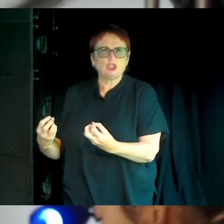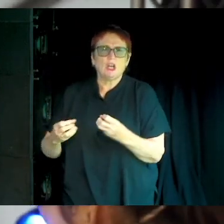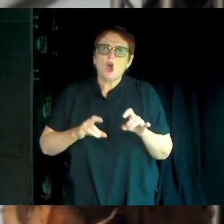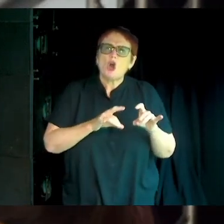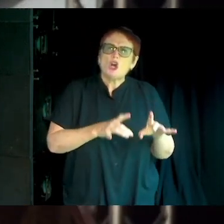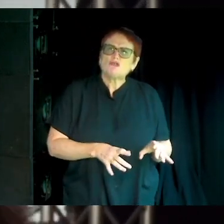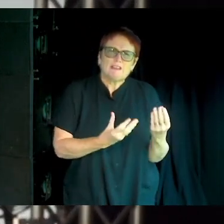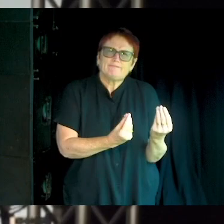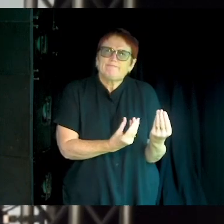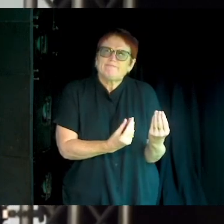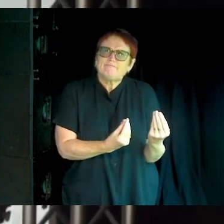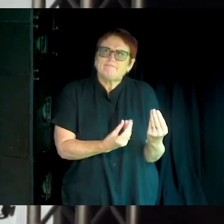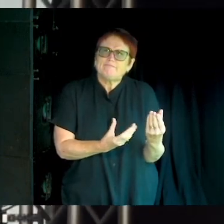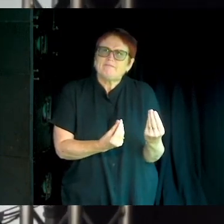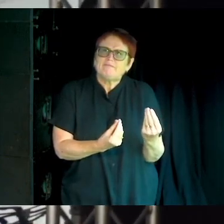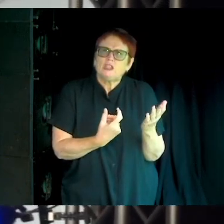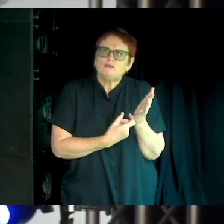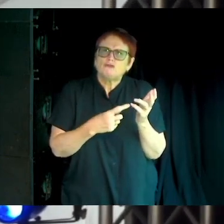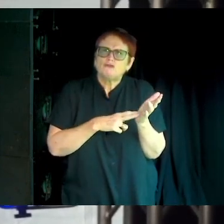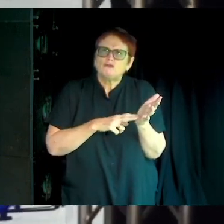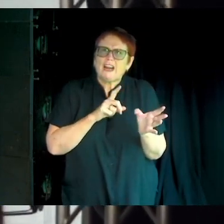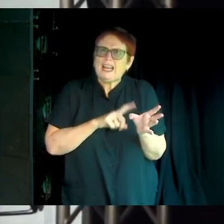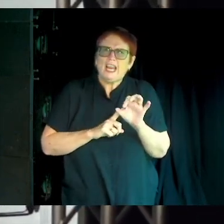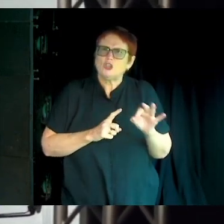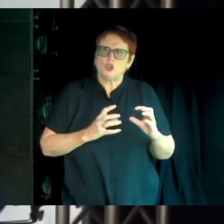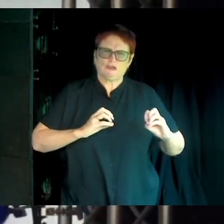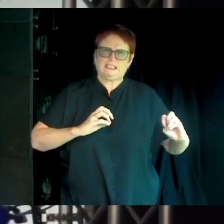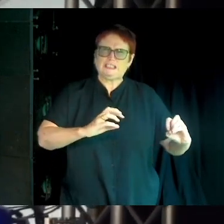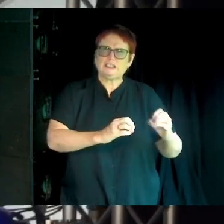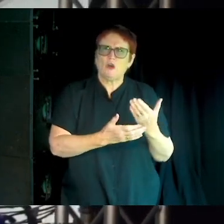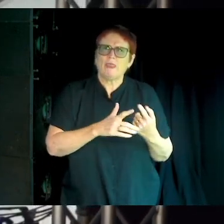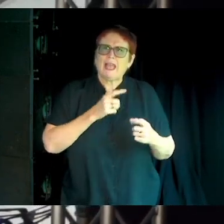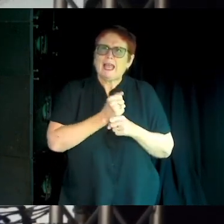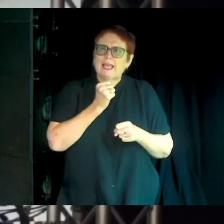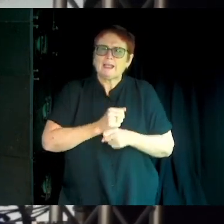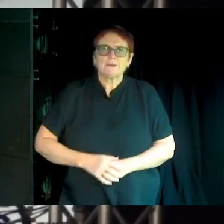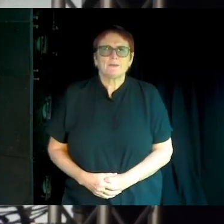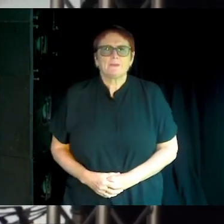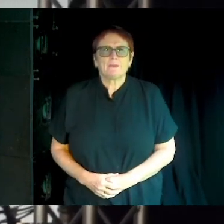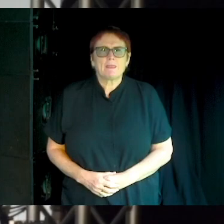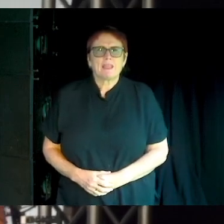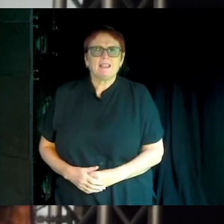you fry it kind of like runny and it's not crispy so uh yeah it's a kind of a culture shock for me